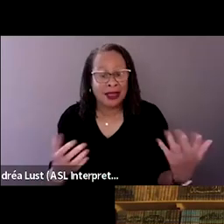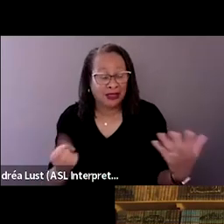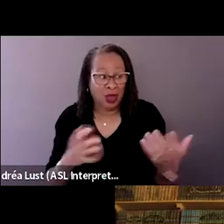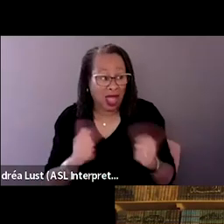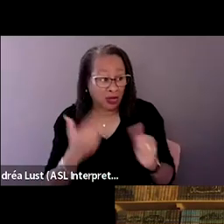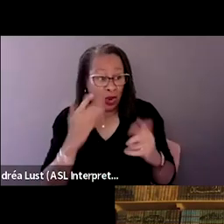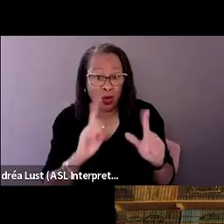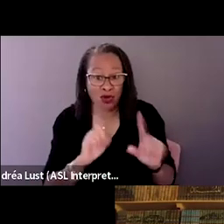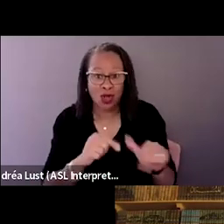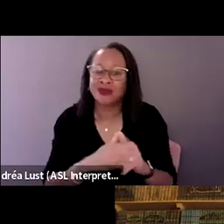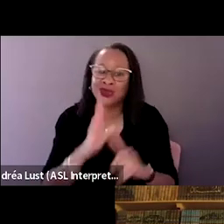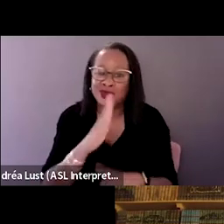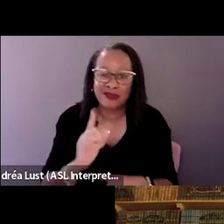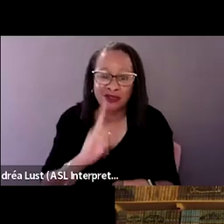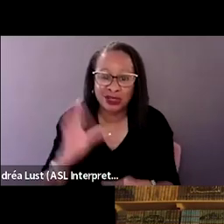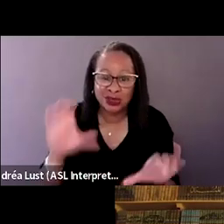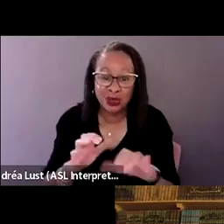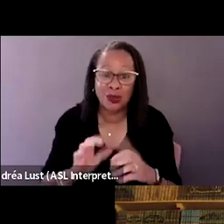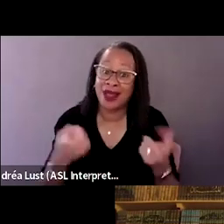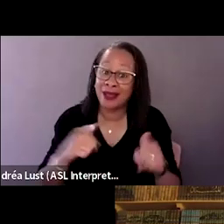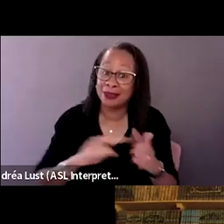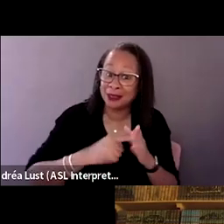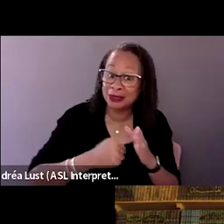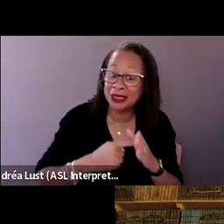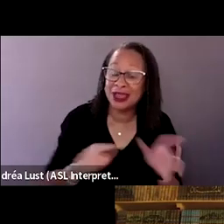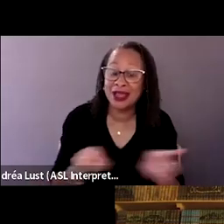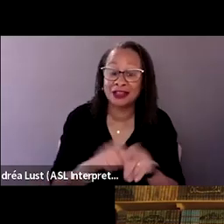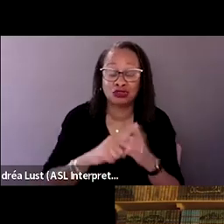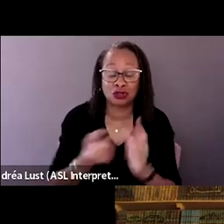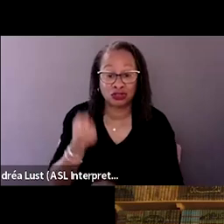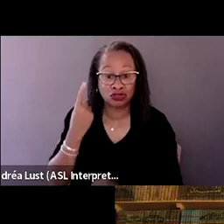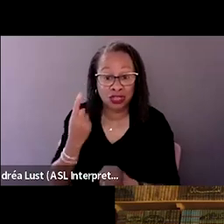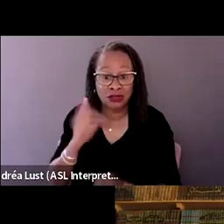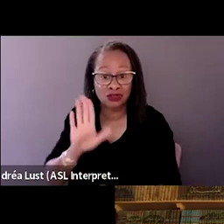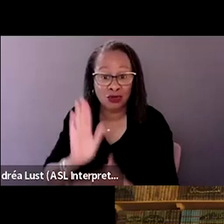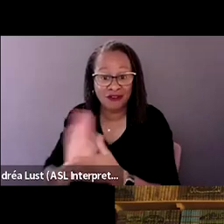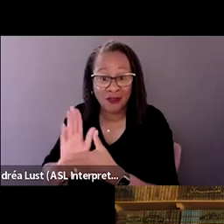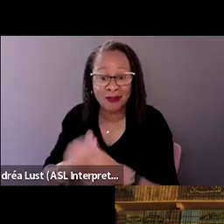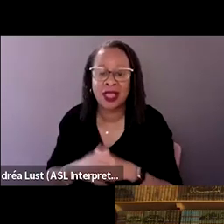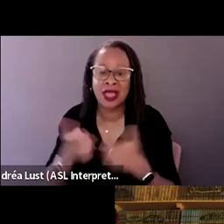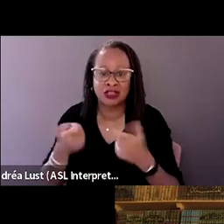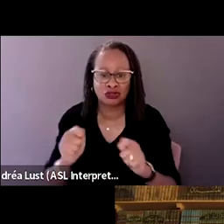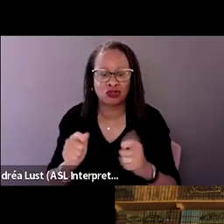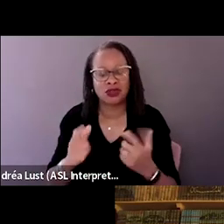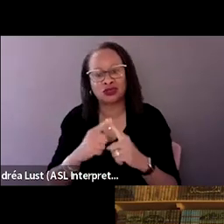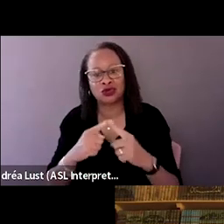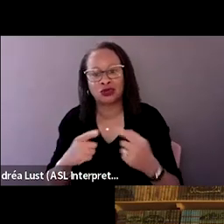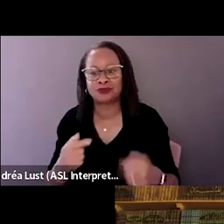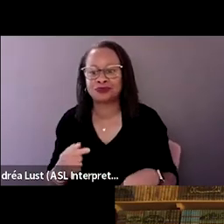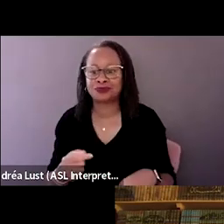But what happens is at the beginning as you're starting to understand your film, you know, you're trying to put this new egg into the nest